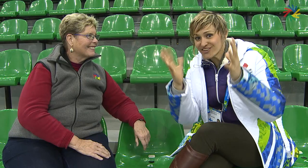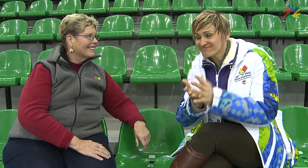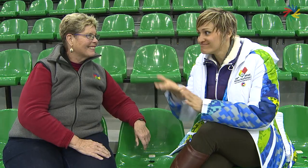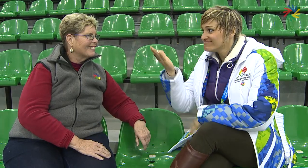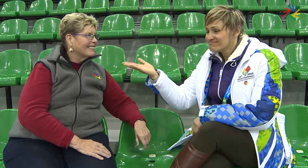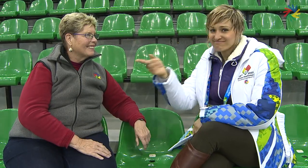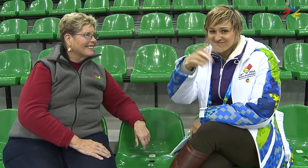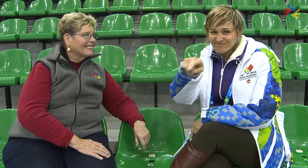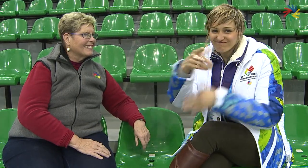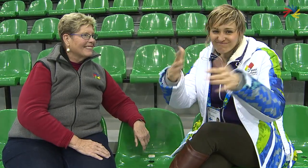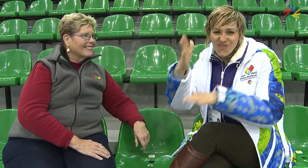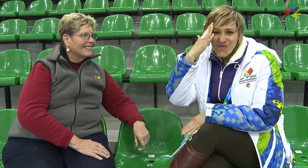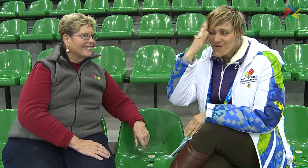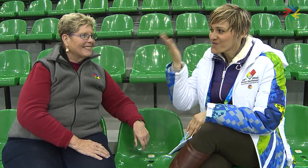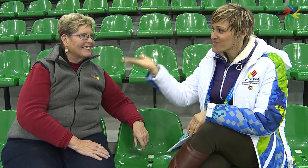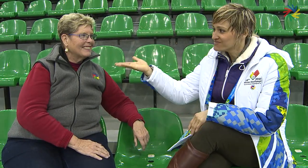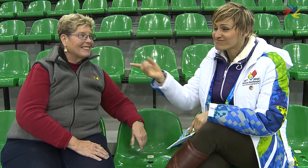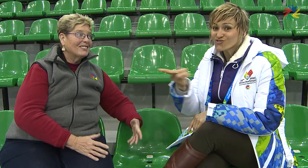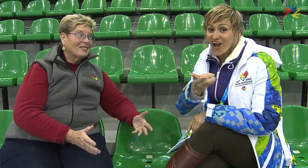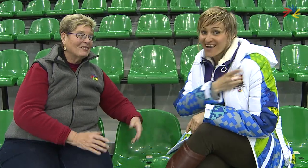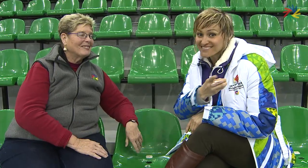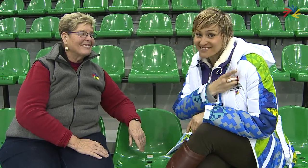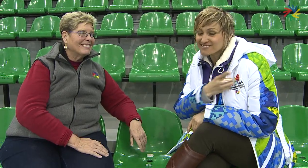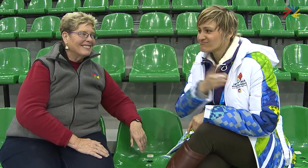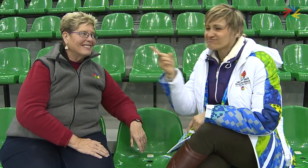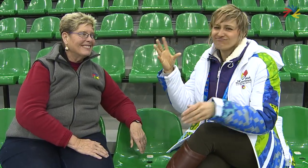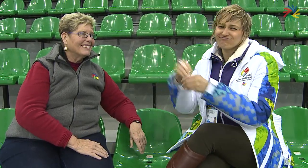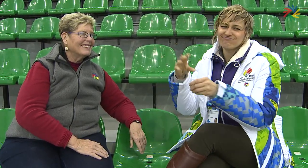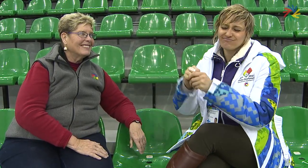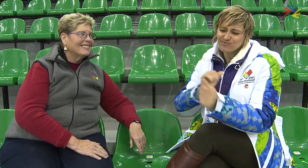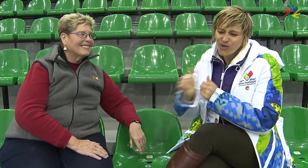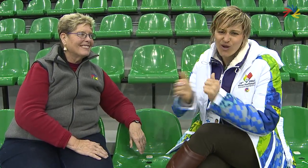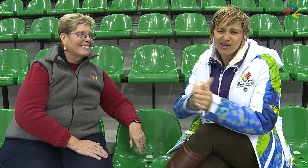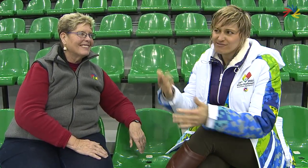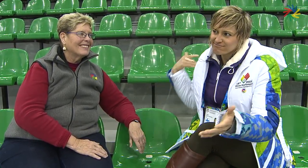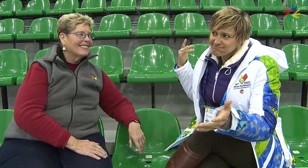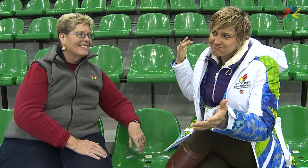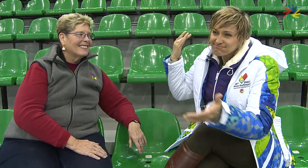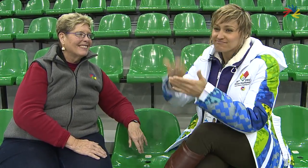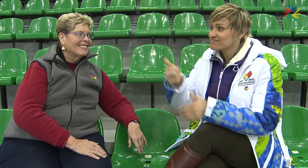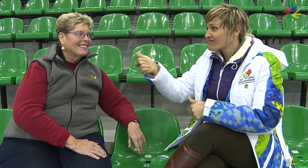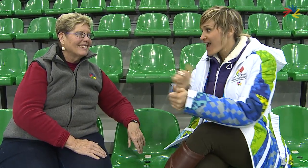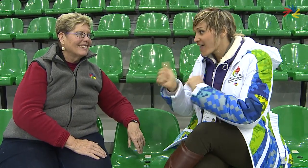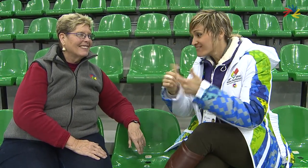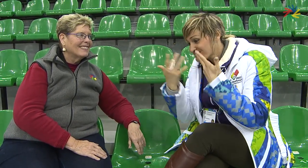Hello, World! As you all already know, this is Dr. Donalda Ammons, who has long since been involved with the [Deaf] sports world,